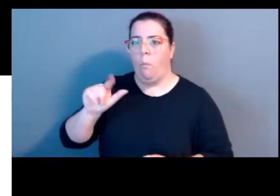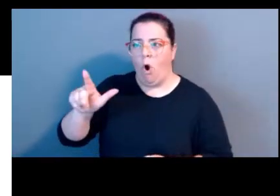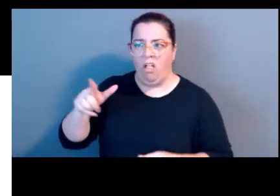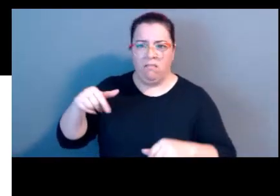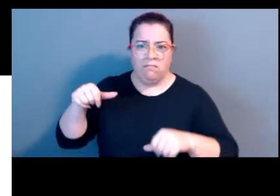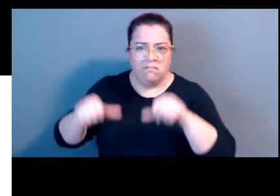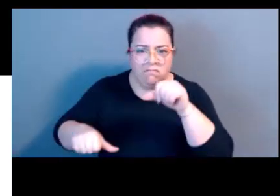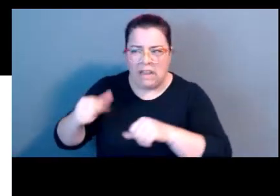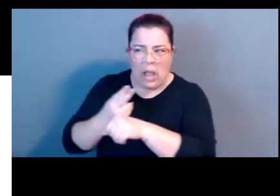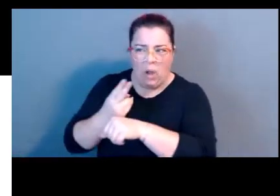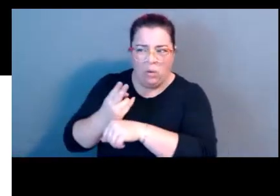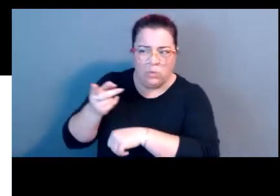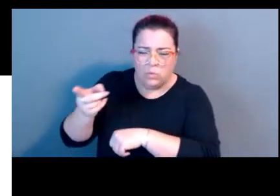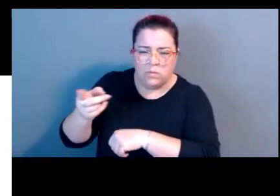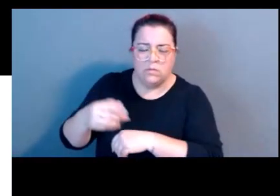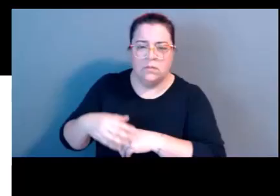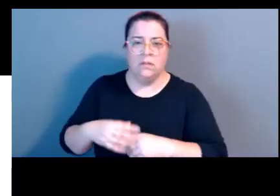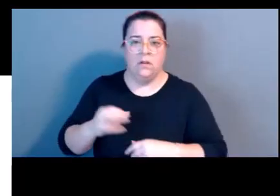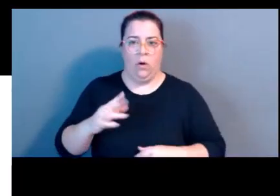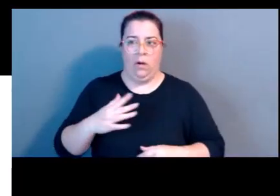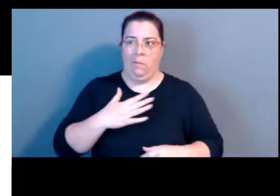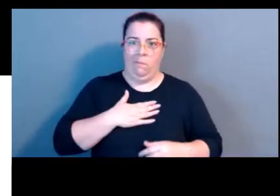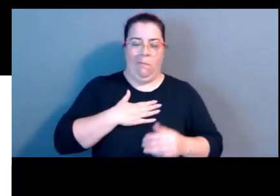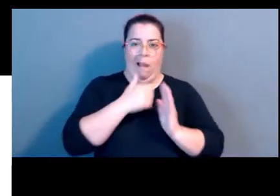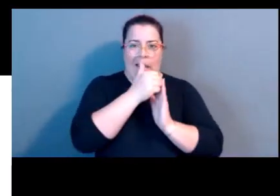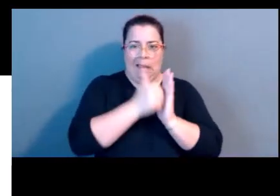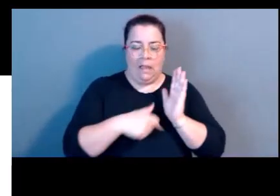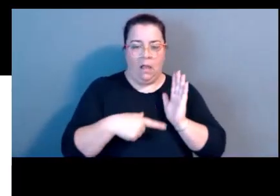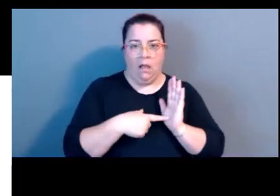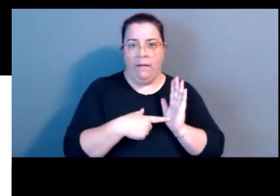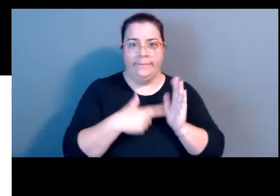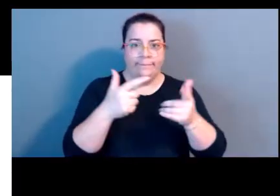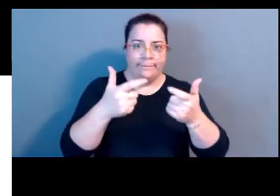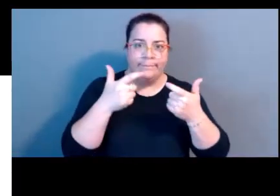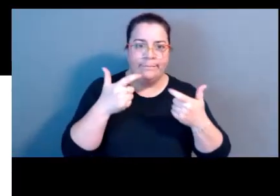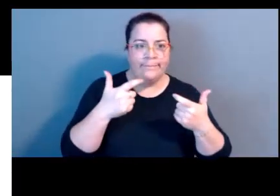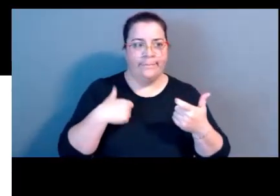your account, such as password or login difficulties, you can contact